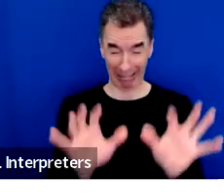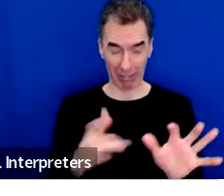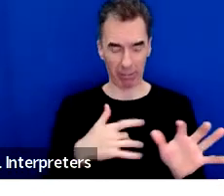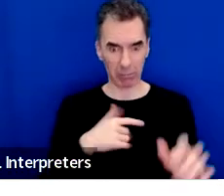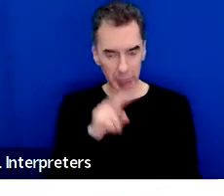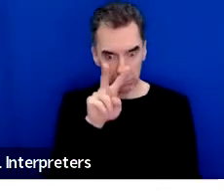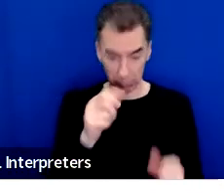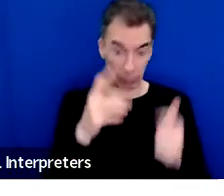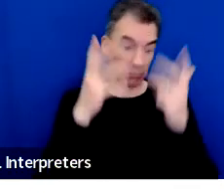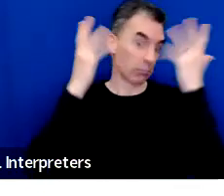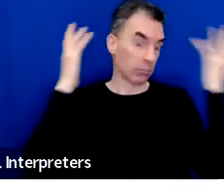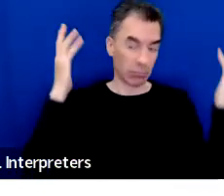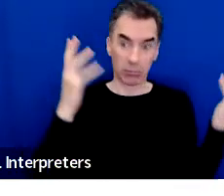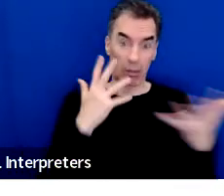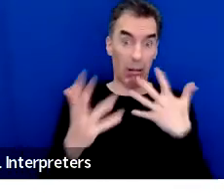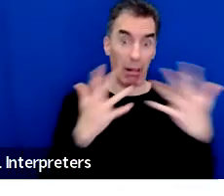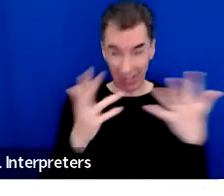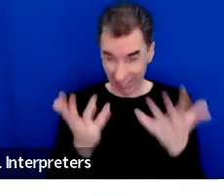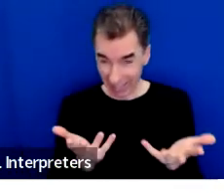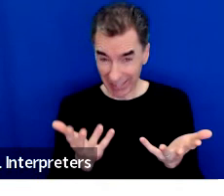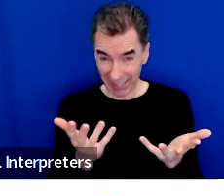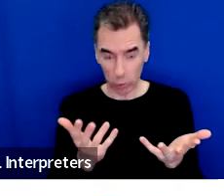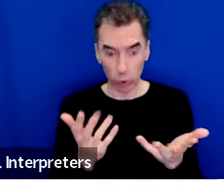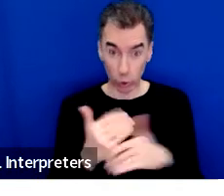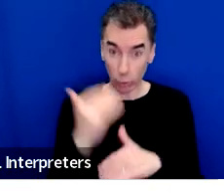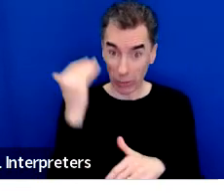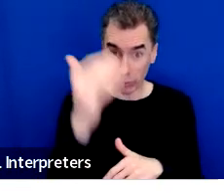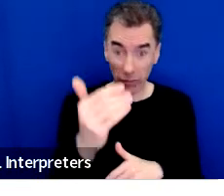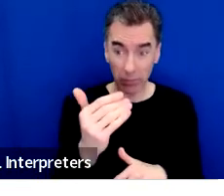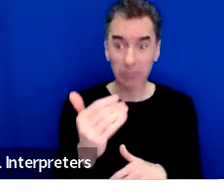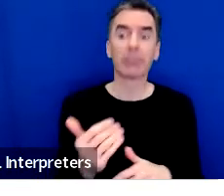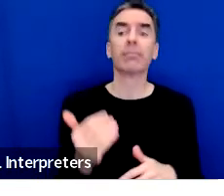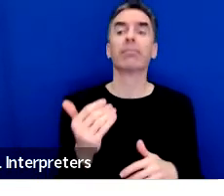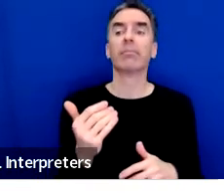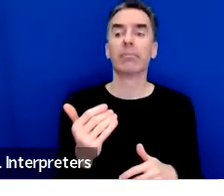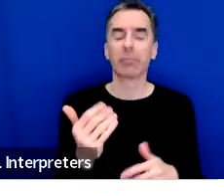to where it's just like you know, too much. And then it doesn't mean anything anymore,